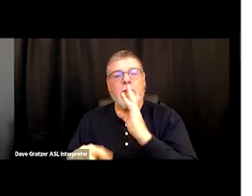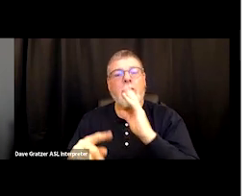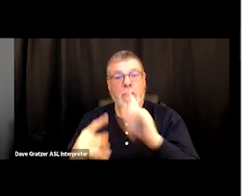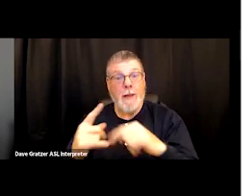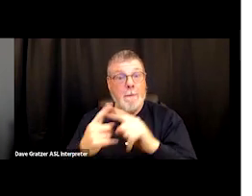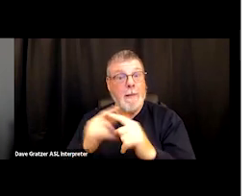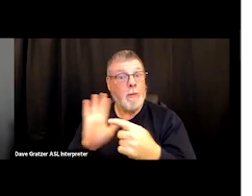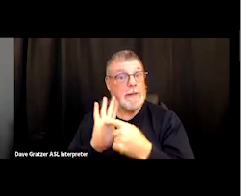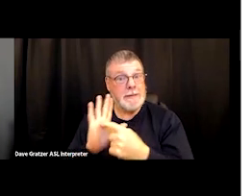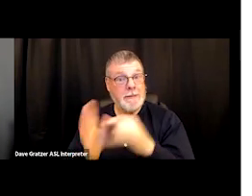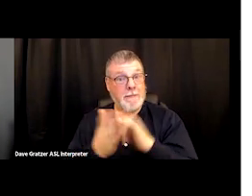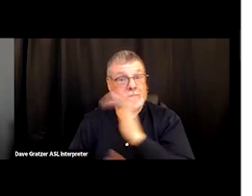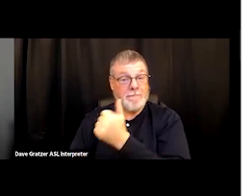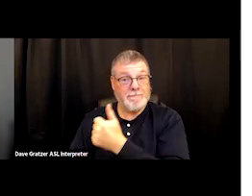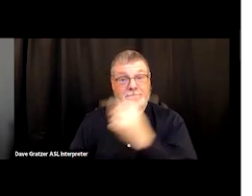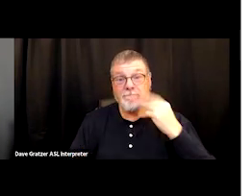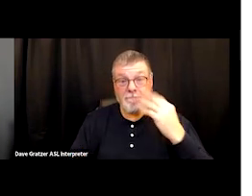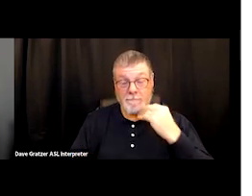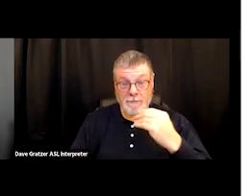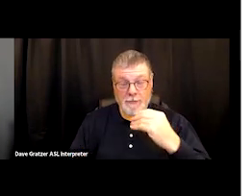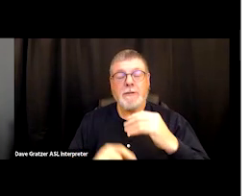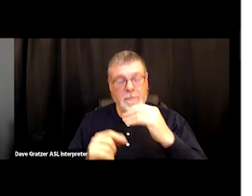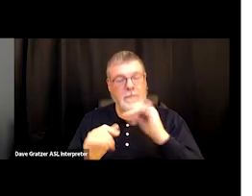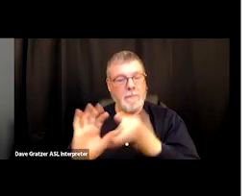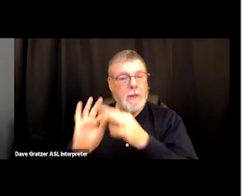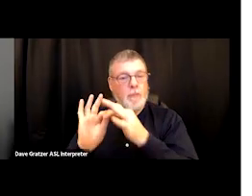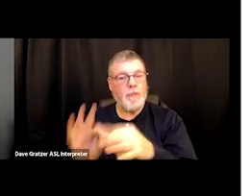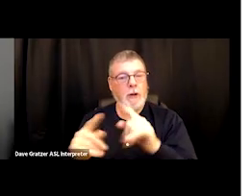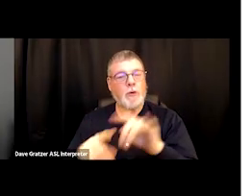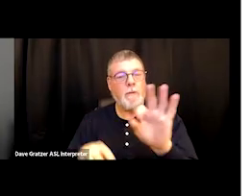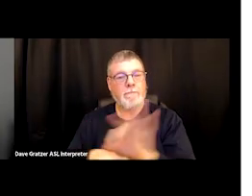that Mike is experiencing that directly relate to his functional limitations.